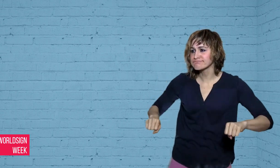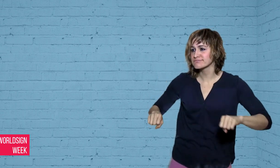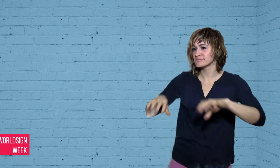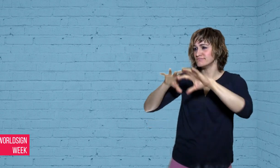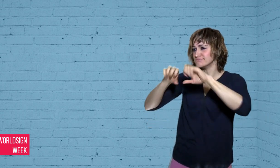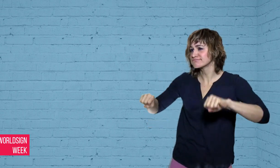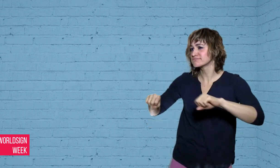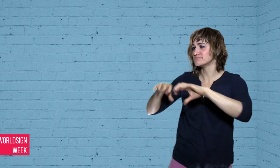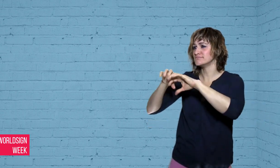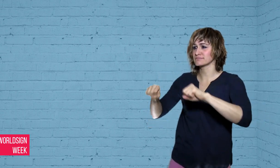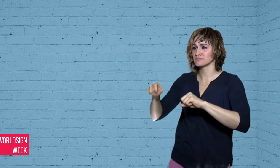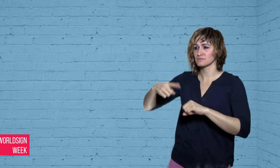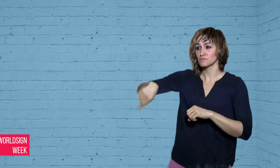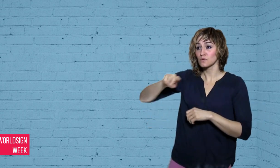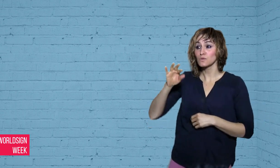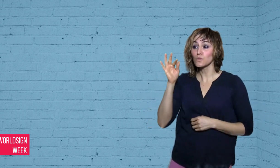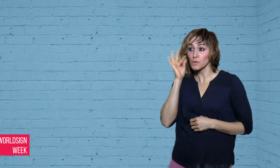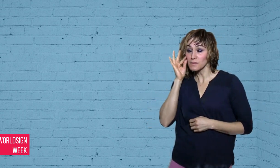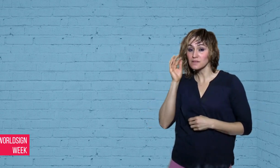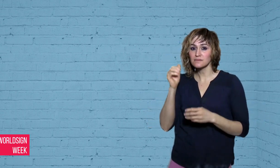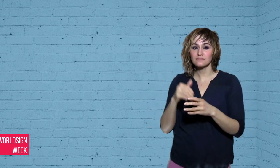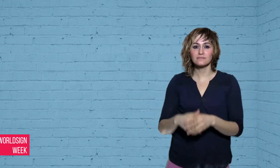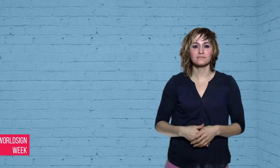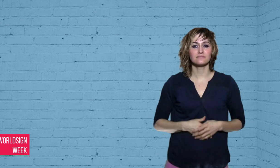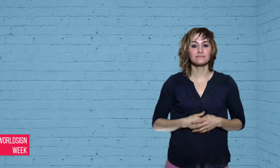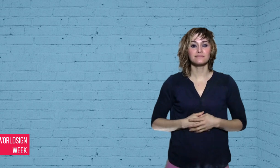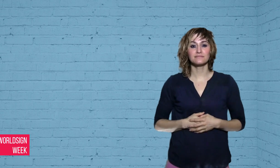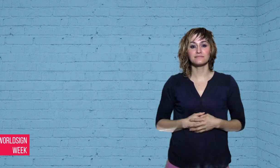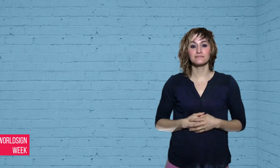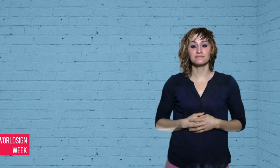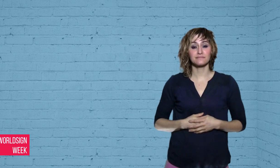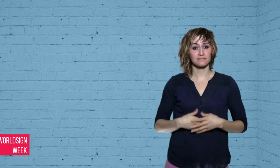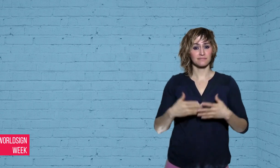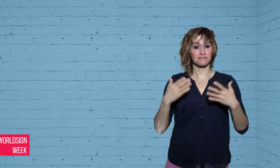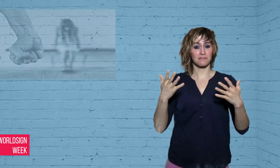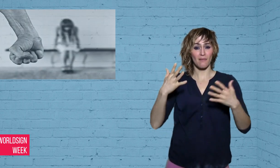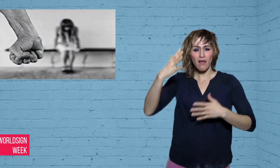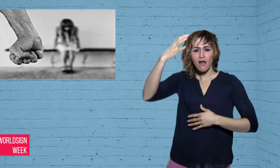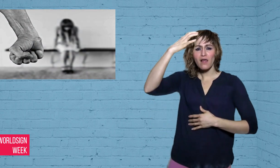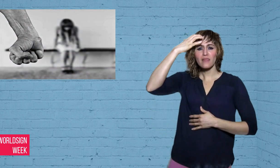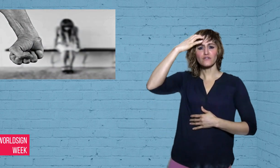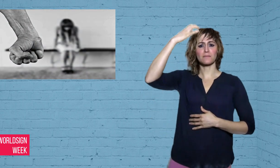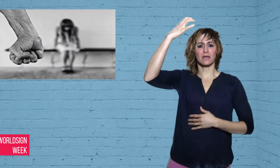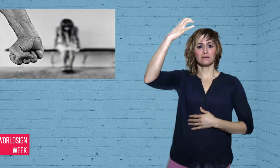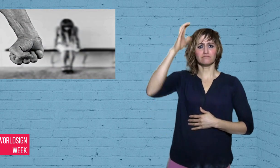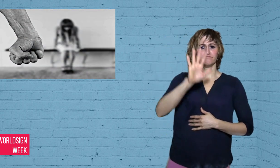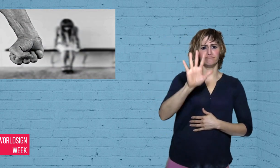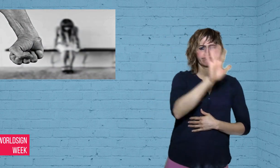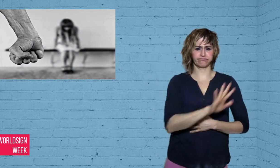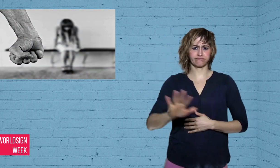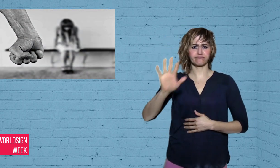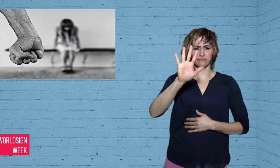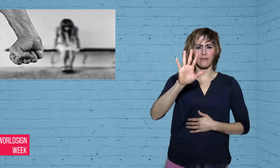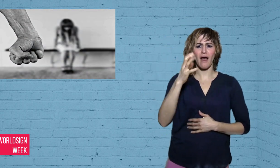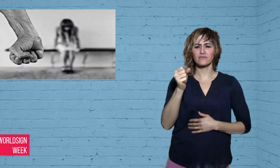unit has been accused of mass gang rape.